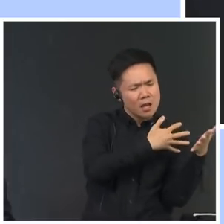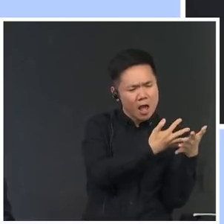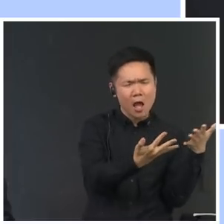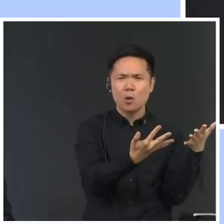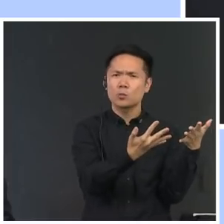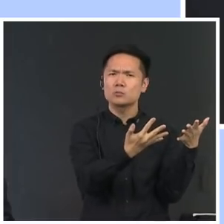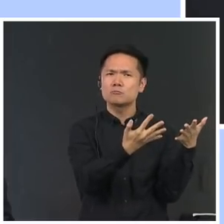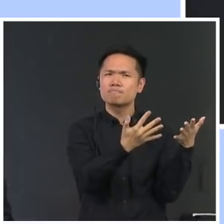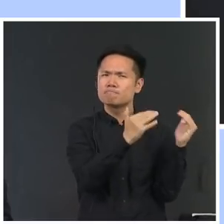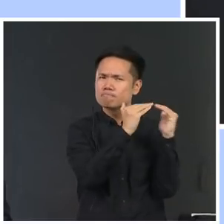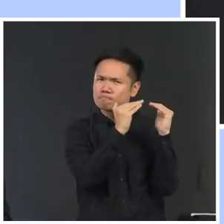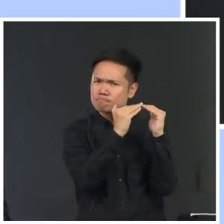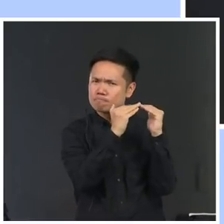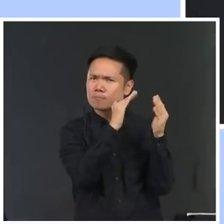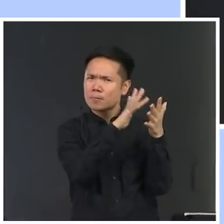Now professor Maher, you talked about the area of linguistics.